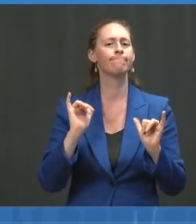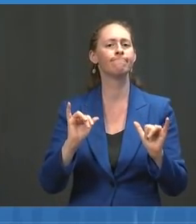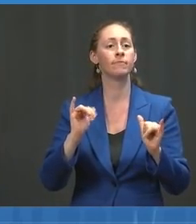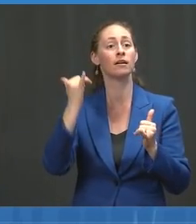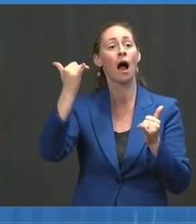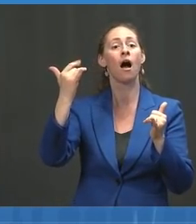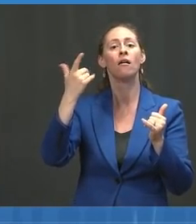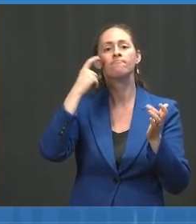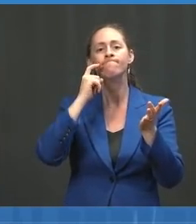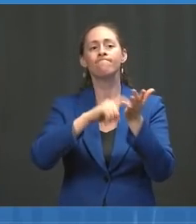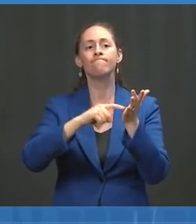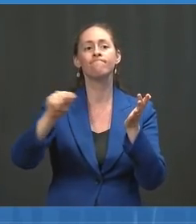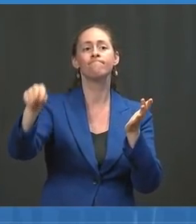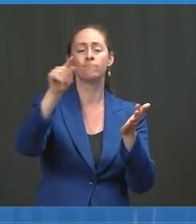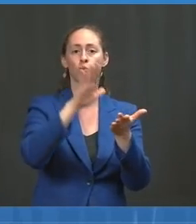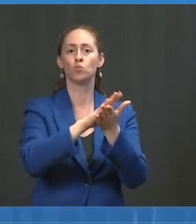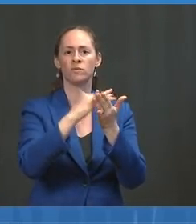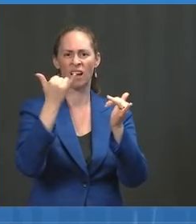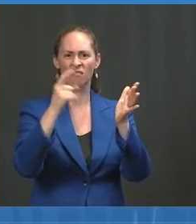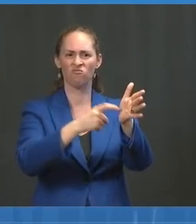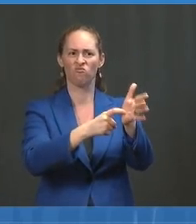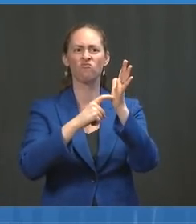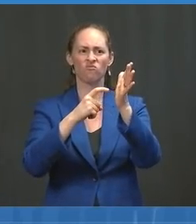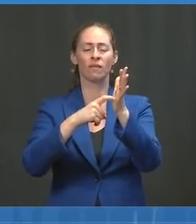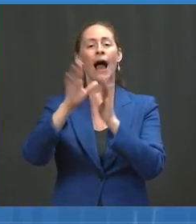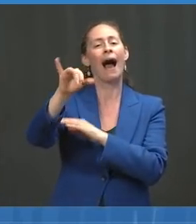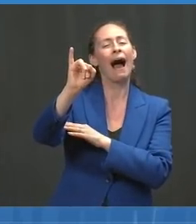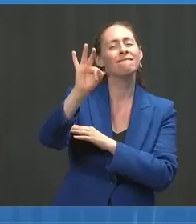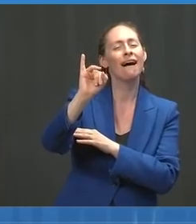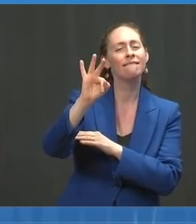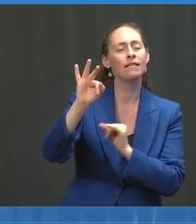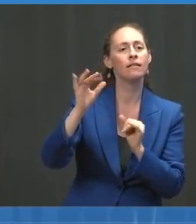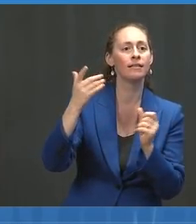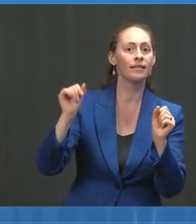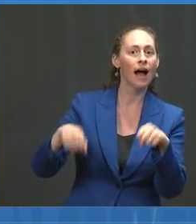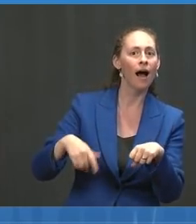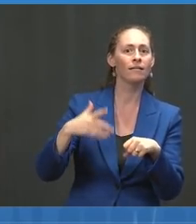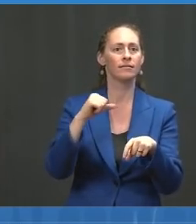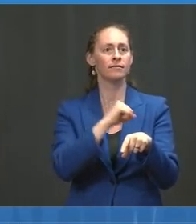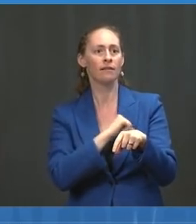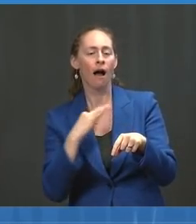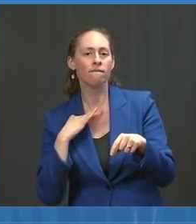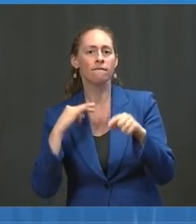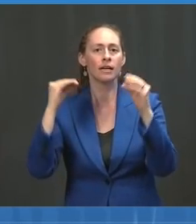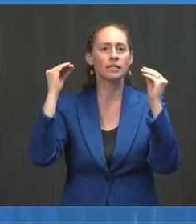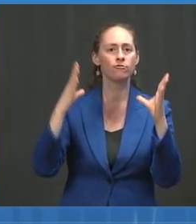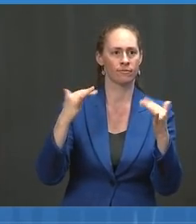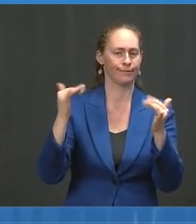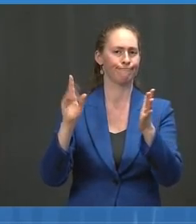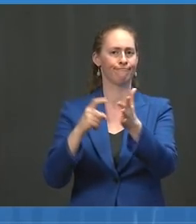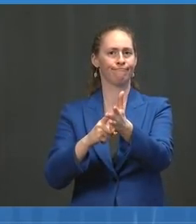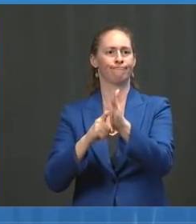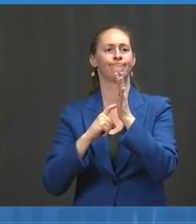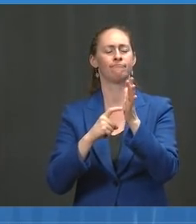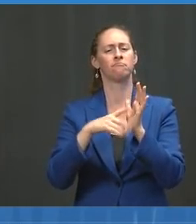of everyone eligible -- all staff, teachers -- I'm wondering if you could paint a picture for parents